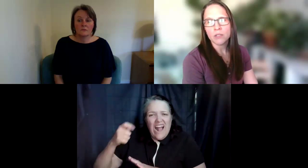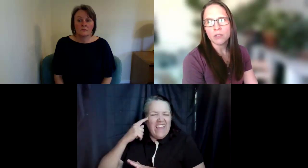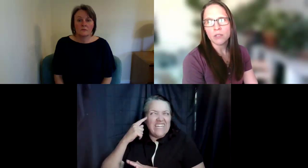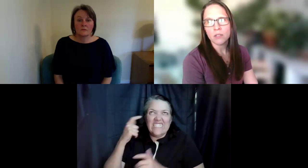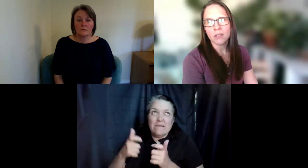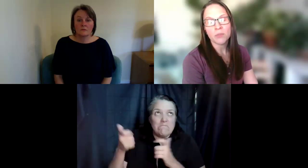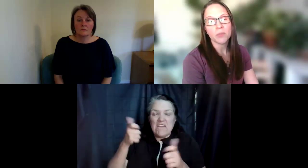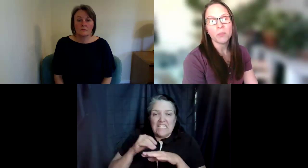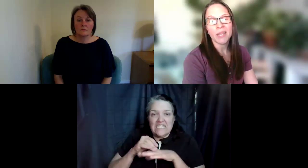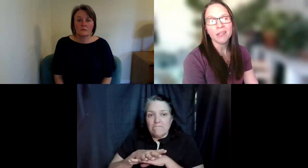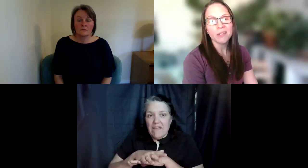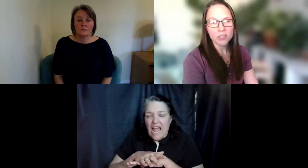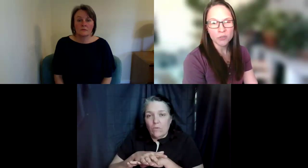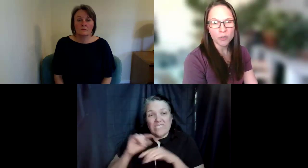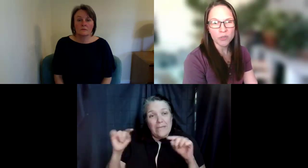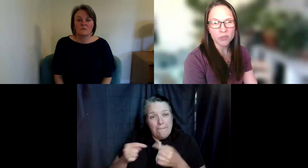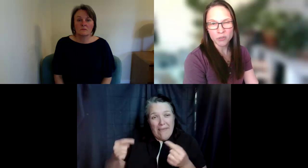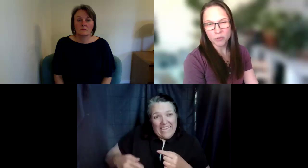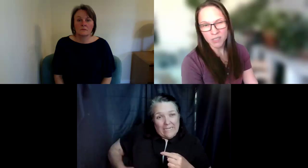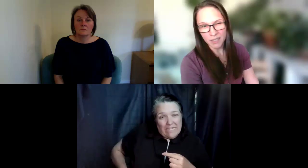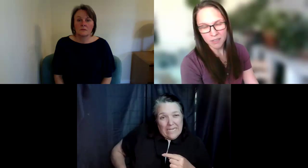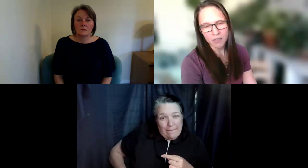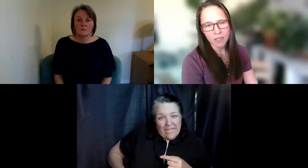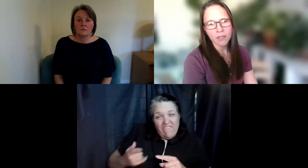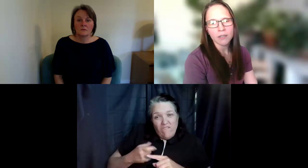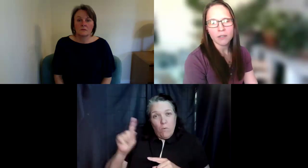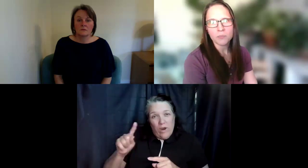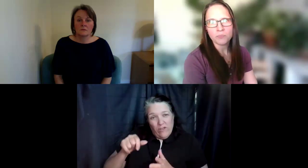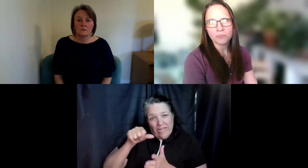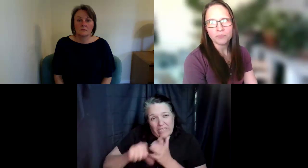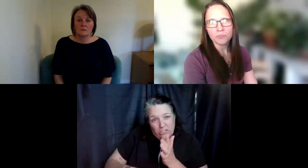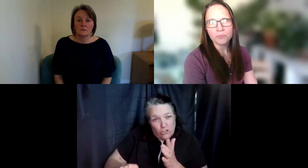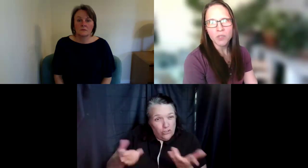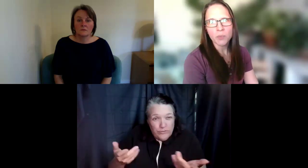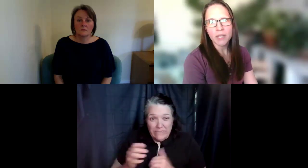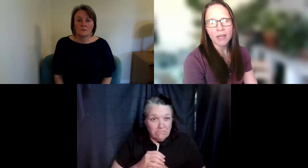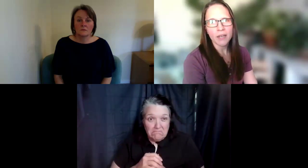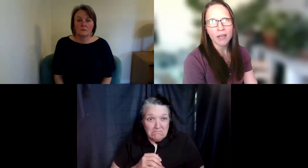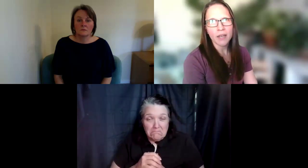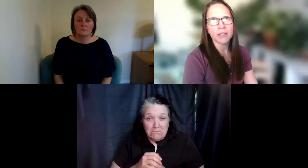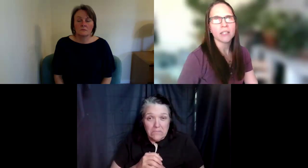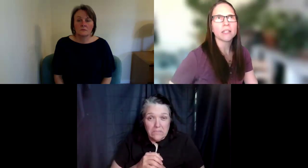abdomen pain, just from the surgical sites. But -- and then